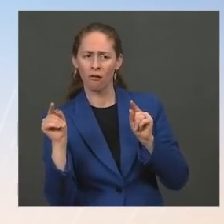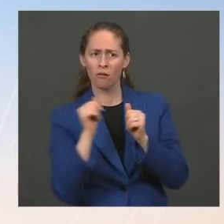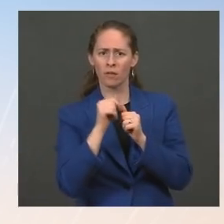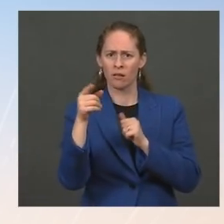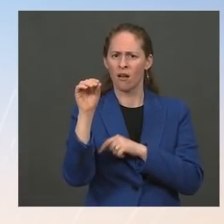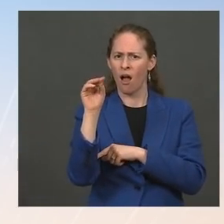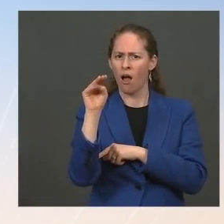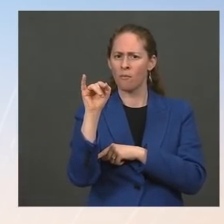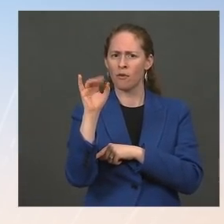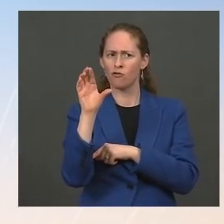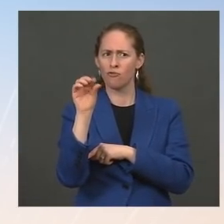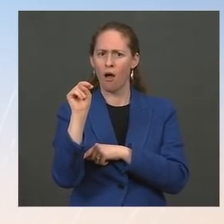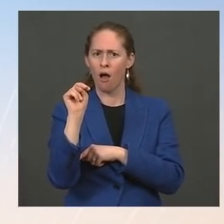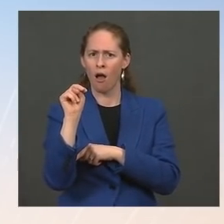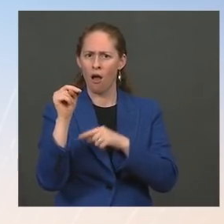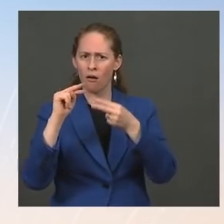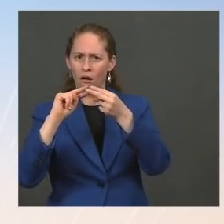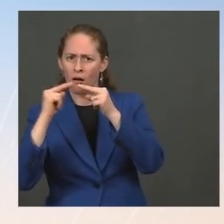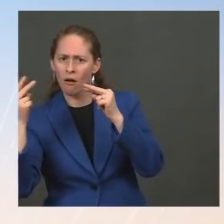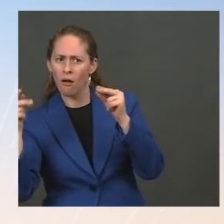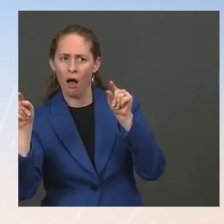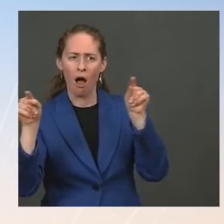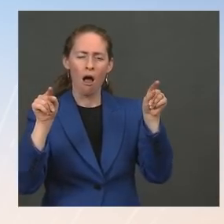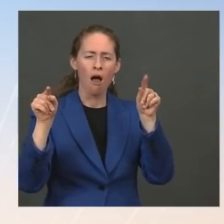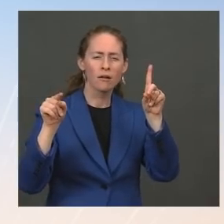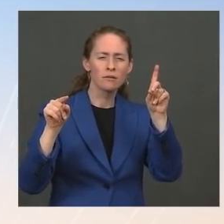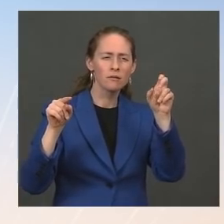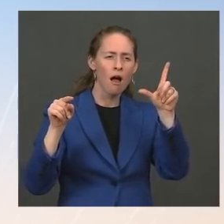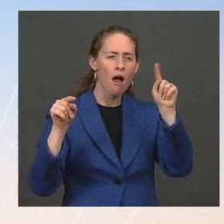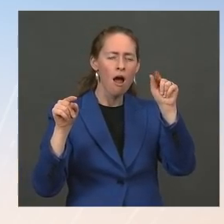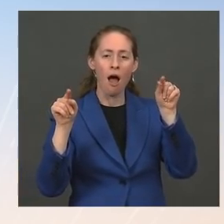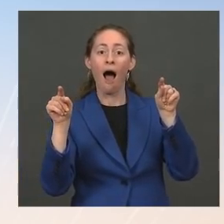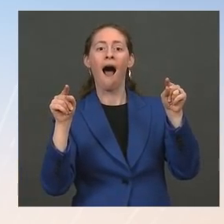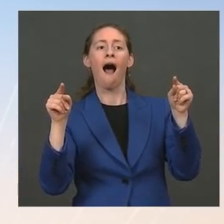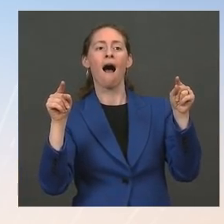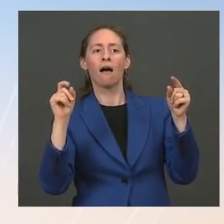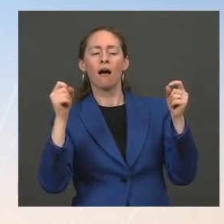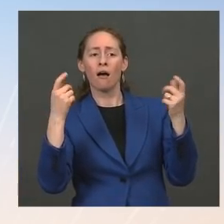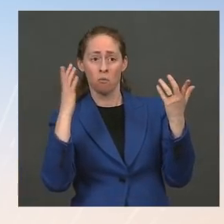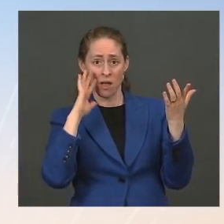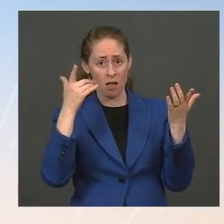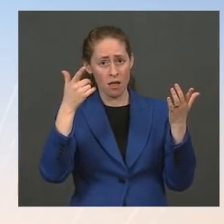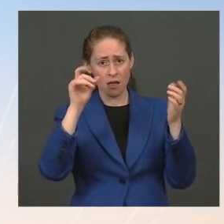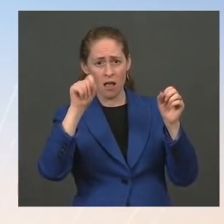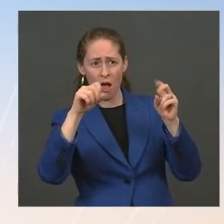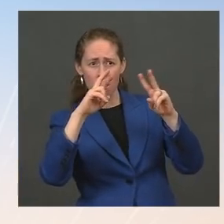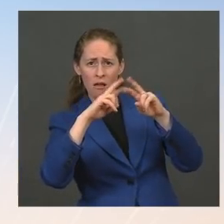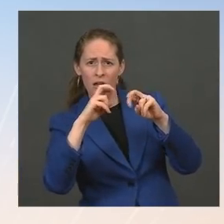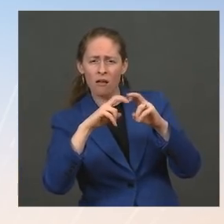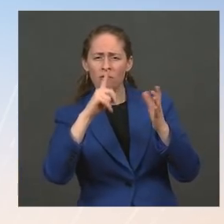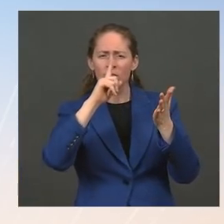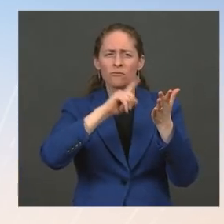for that kind of study at this point, where in hospitals, testing settings --